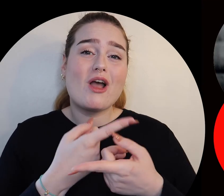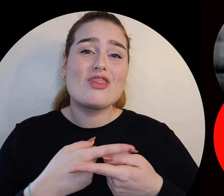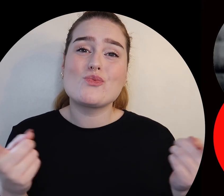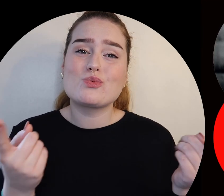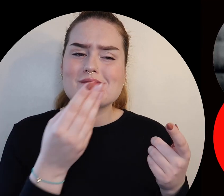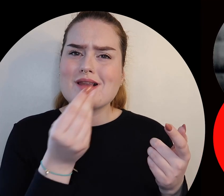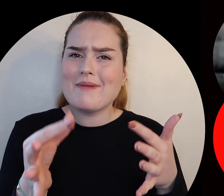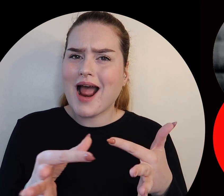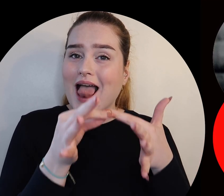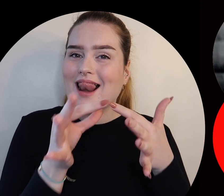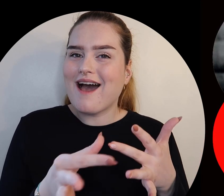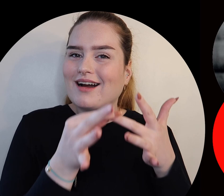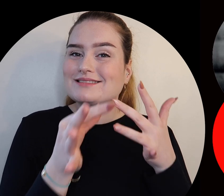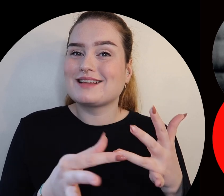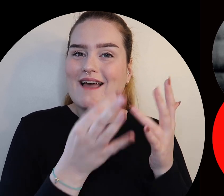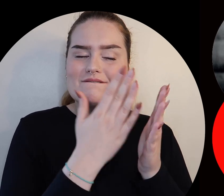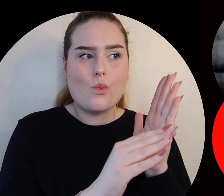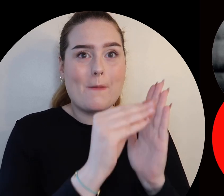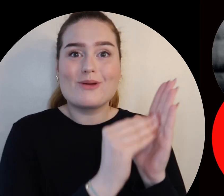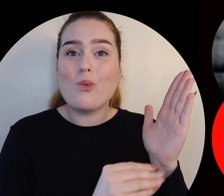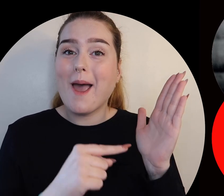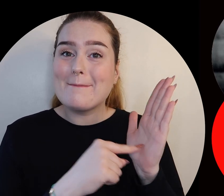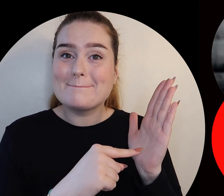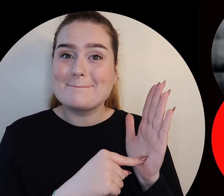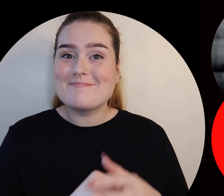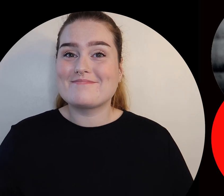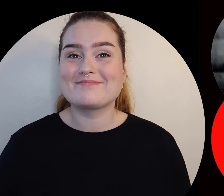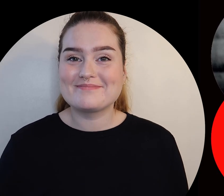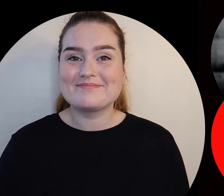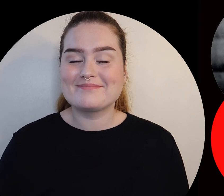I am delighted to share some highlights from the programme with you.